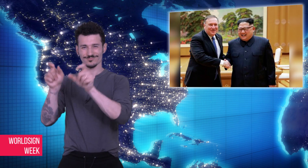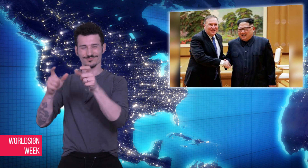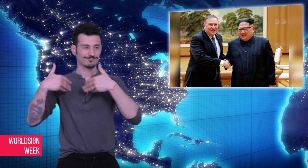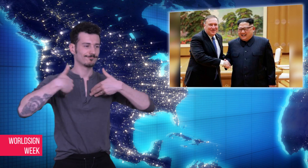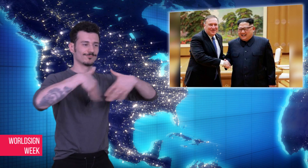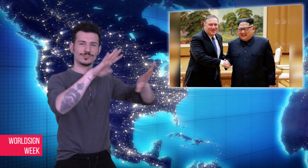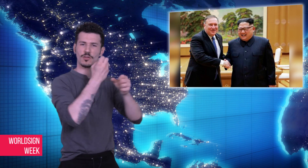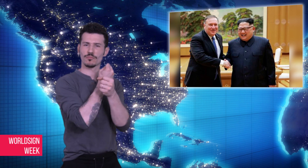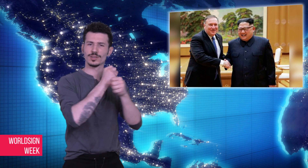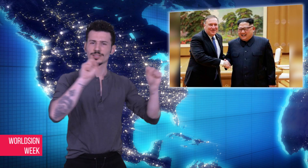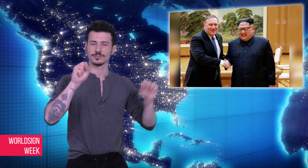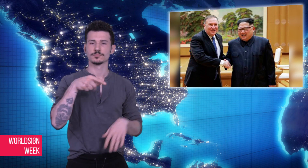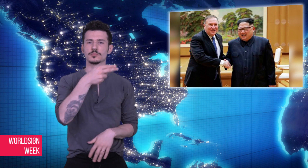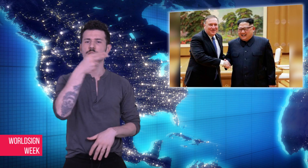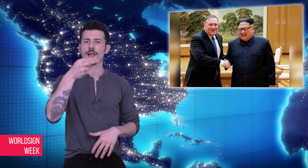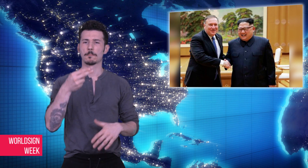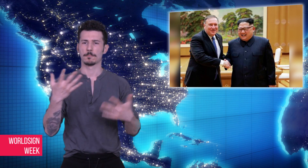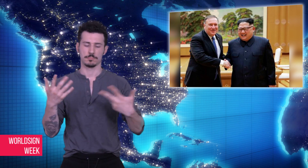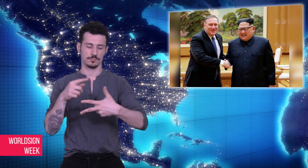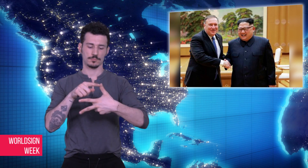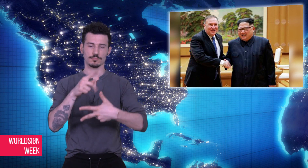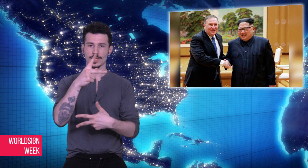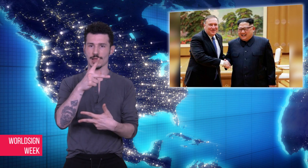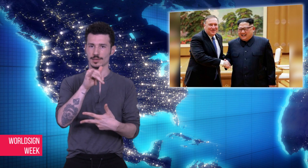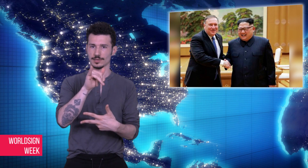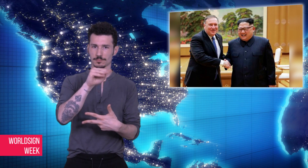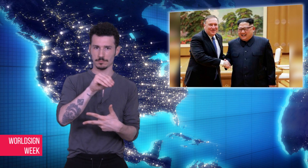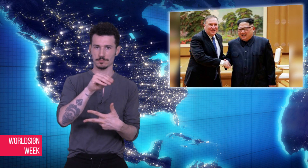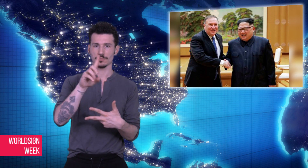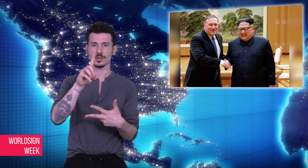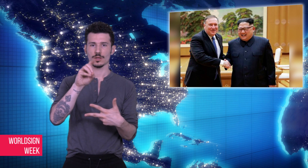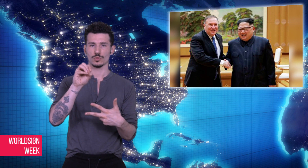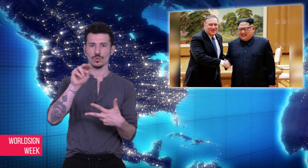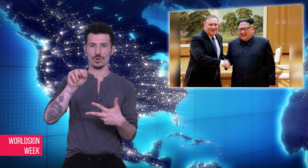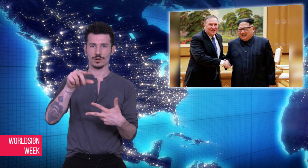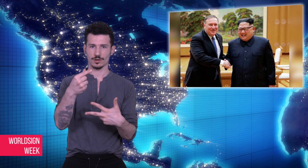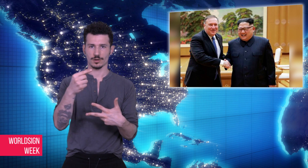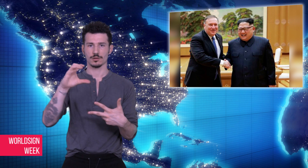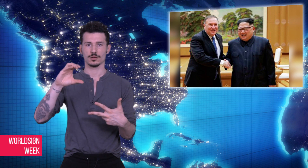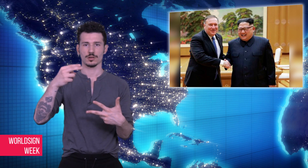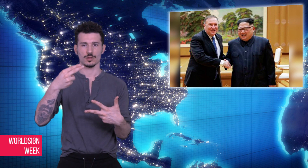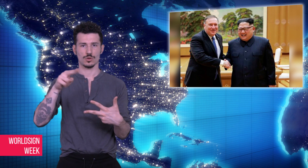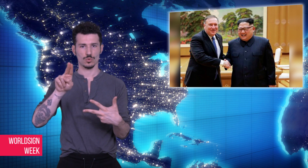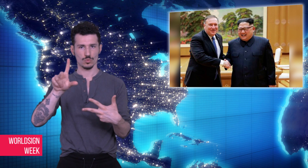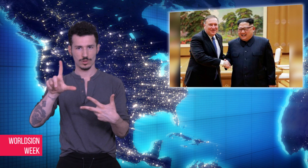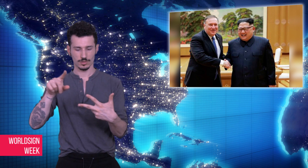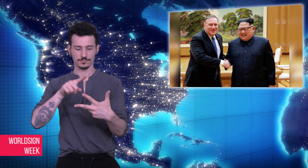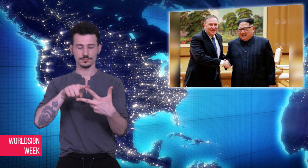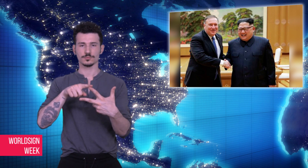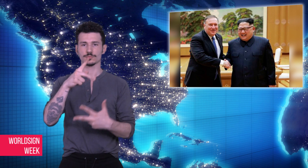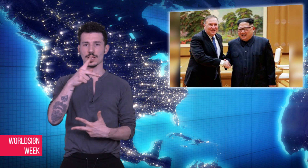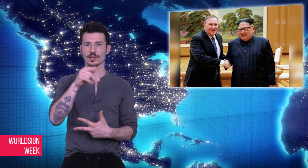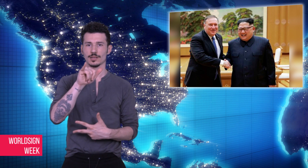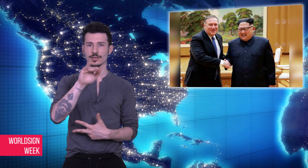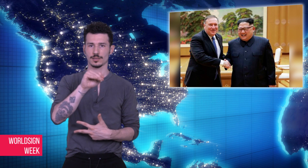The three detainees - Kim Dong Chul, Kim Hak Song, and Tony Kim - were